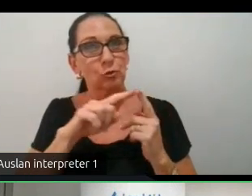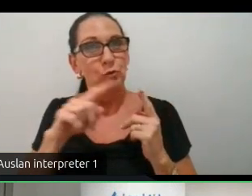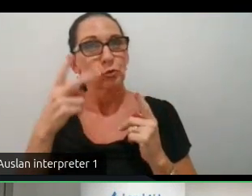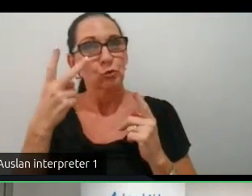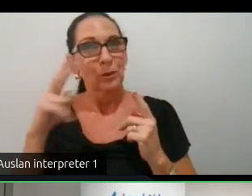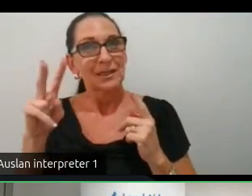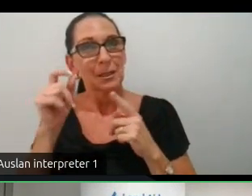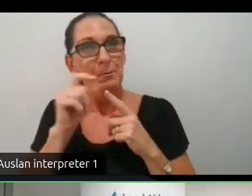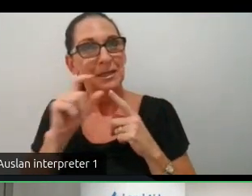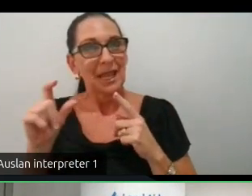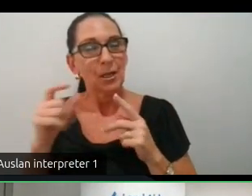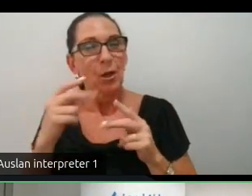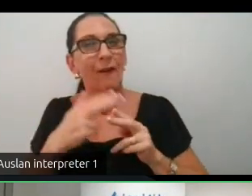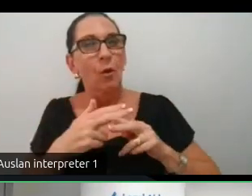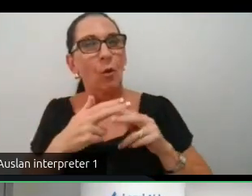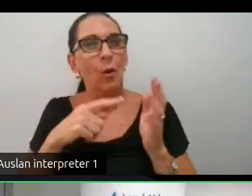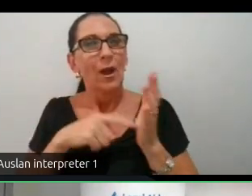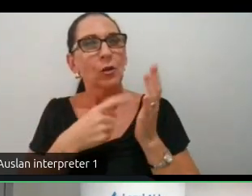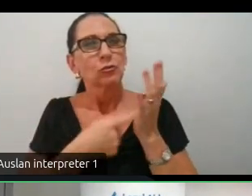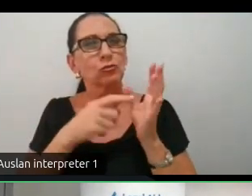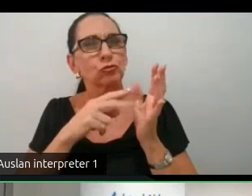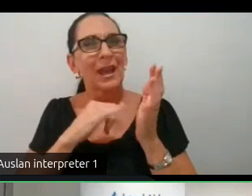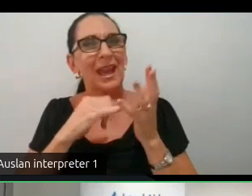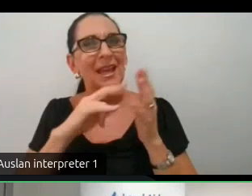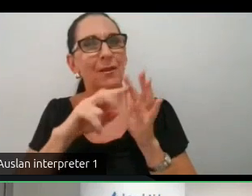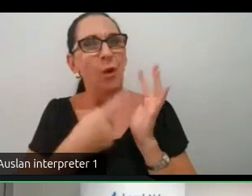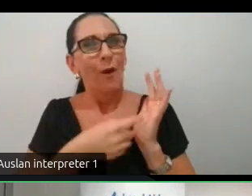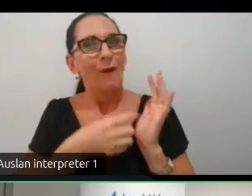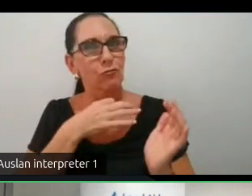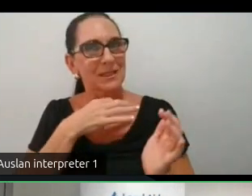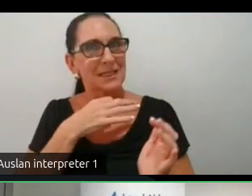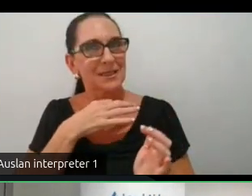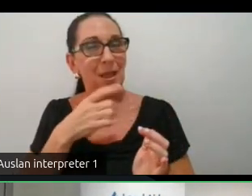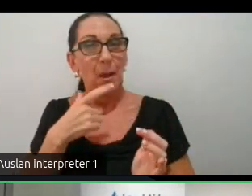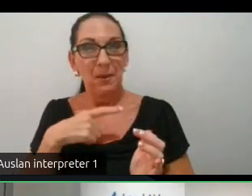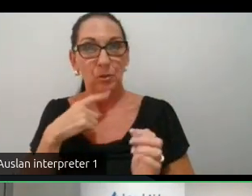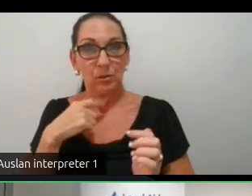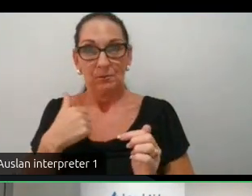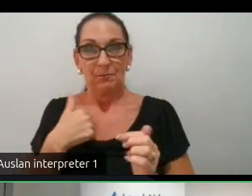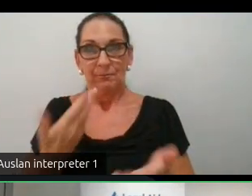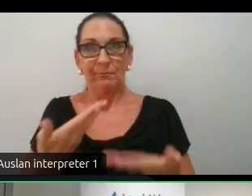to 20% uplift for the transfer of risk because you are taking on the risk of things not going